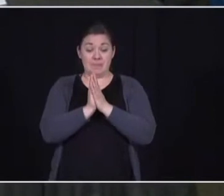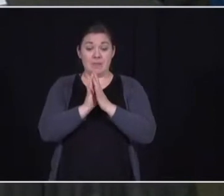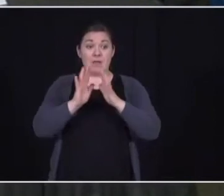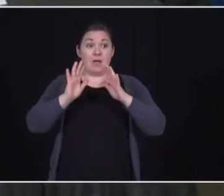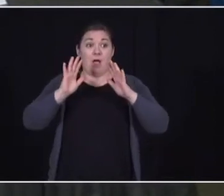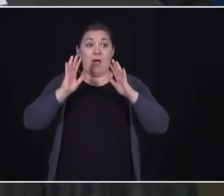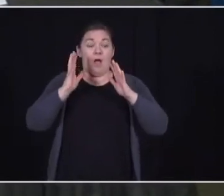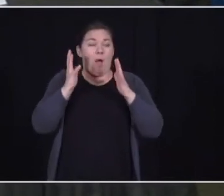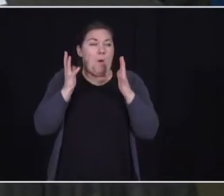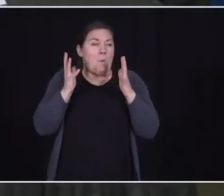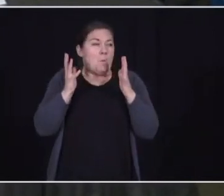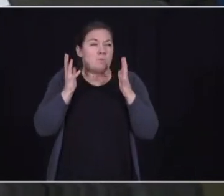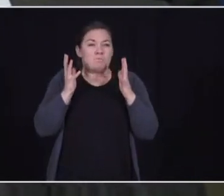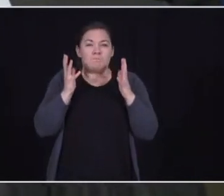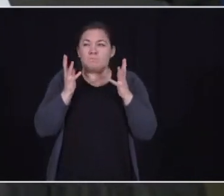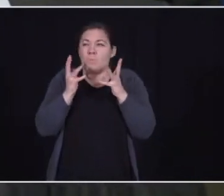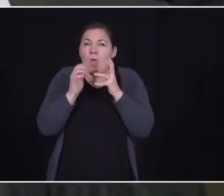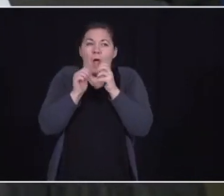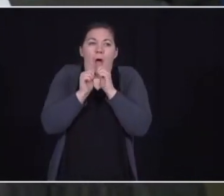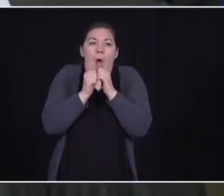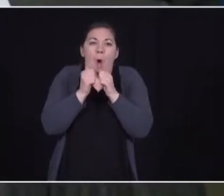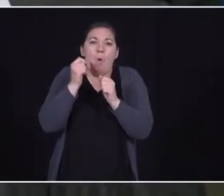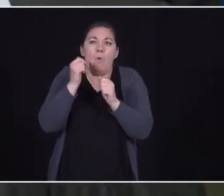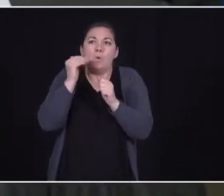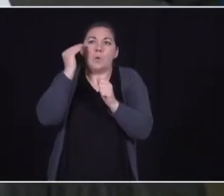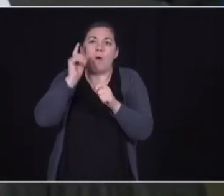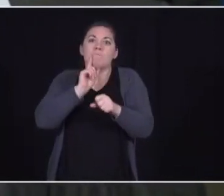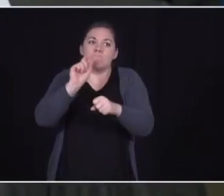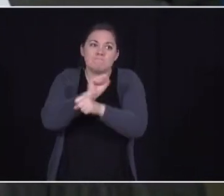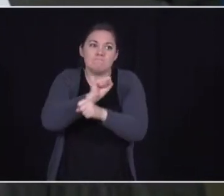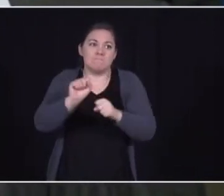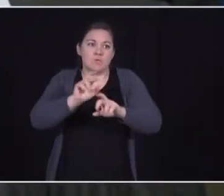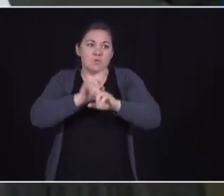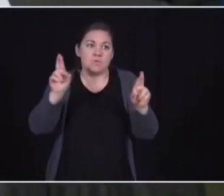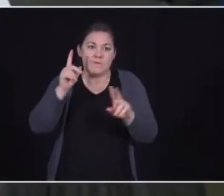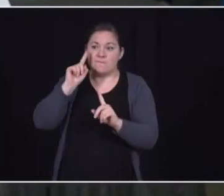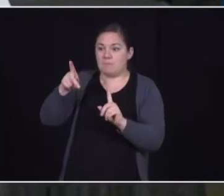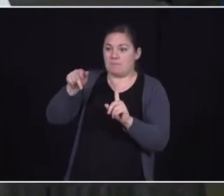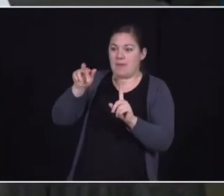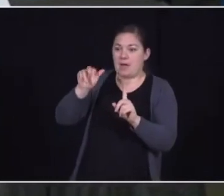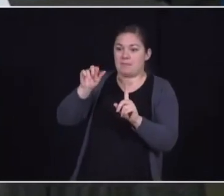Follow-up, and this is the last question. Just 2 parts to that, what needs to happen so